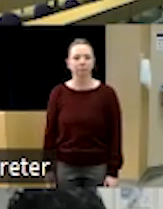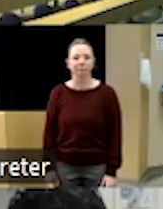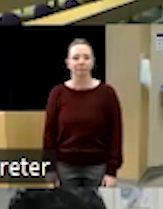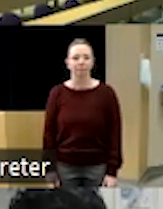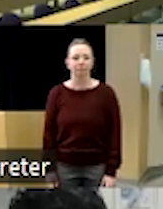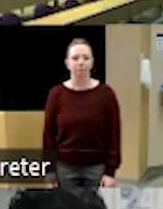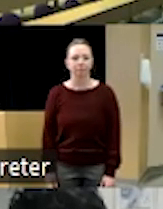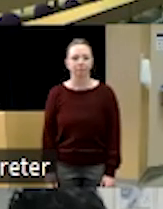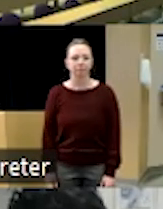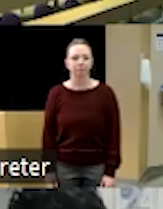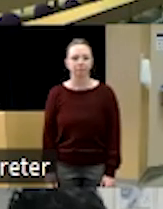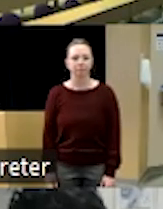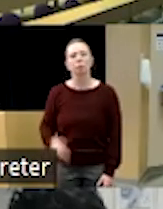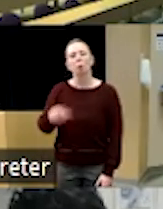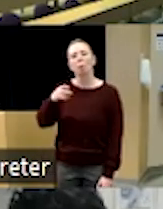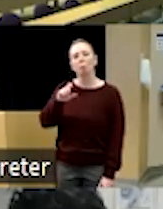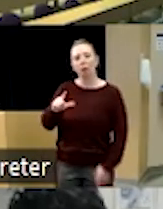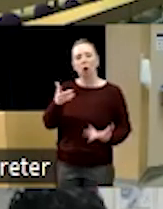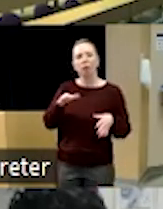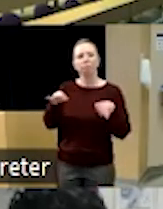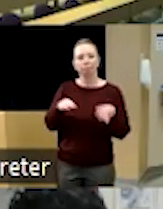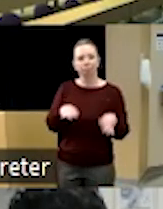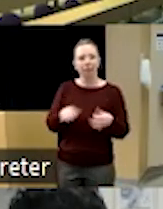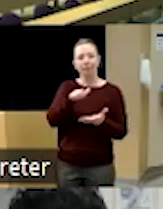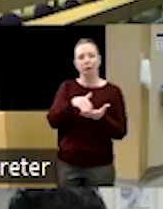um Paula already introduced the center for interdisciplinary pain medicine we have an